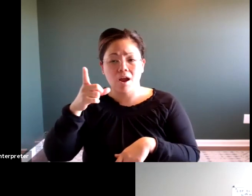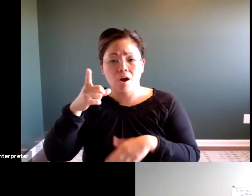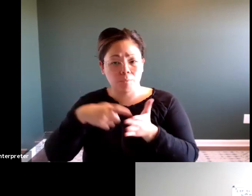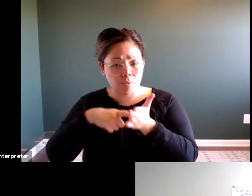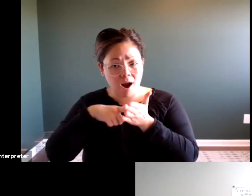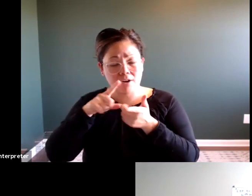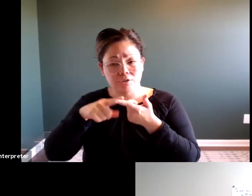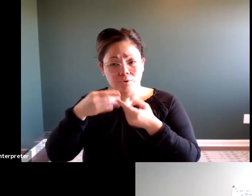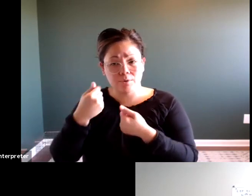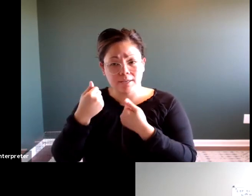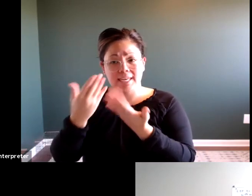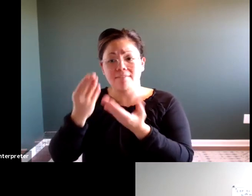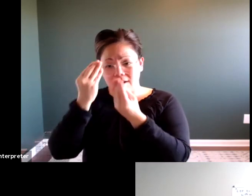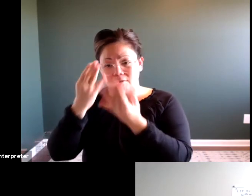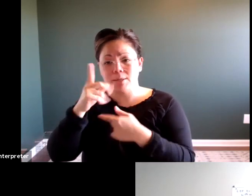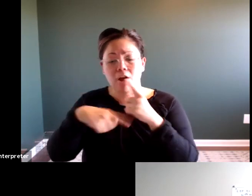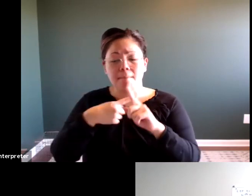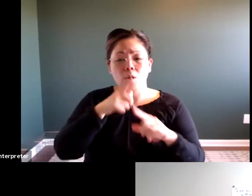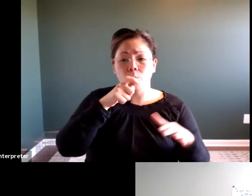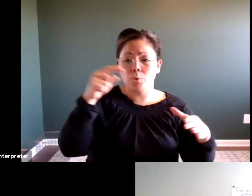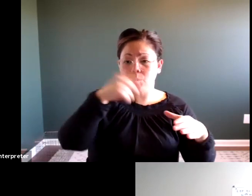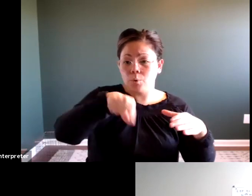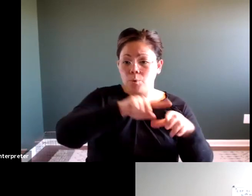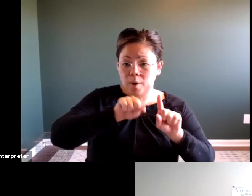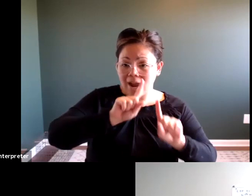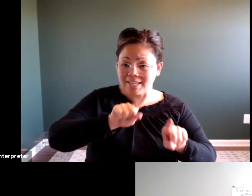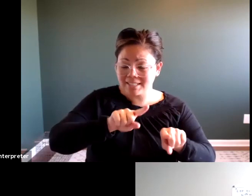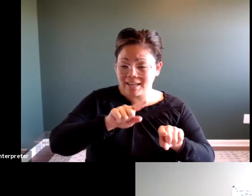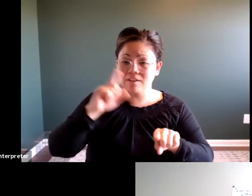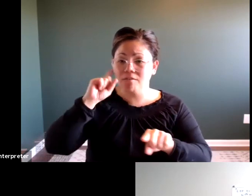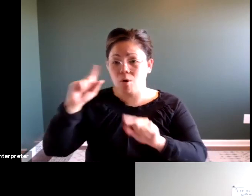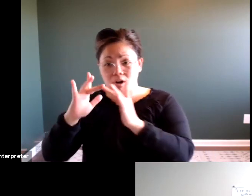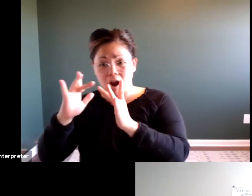out of who was at a venue or seated in a venue, et cetera, et cetera?